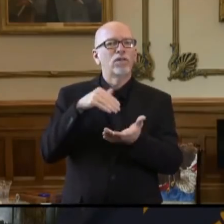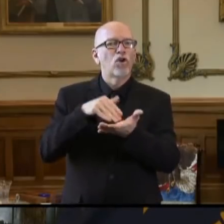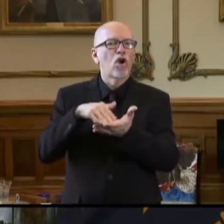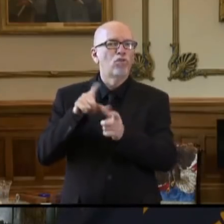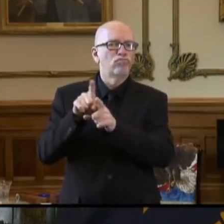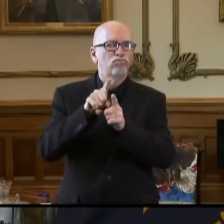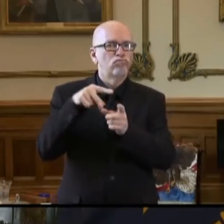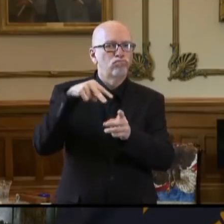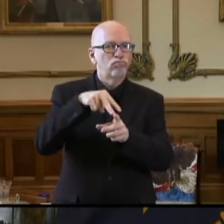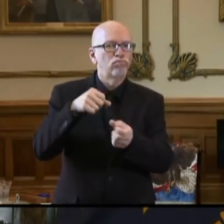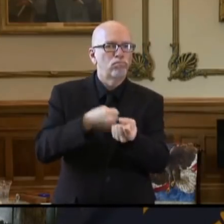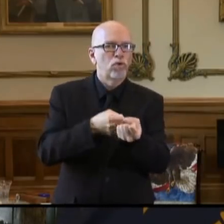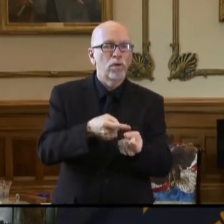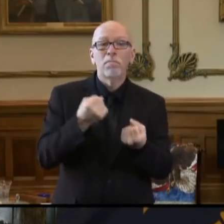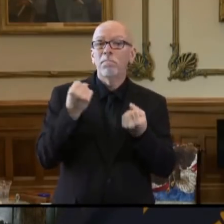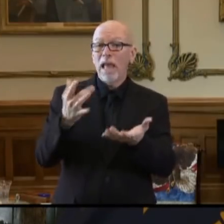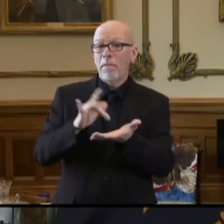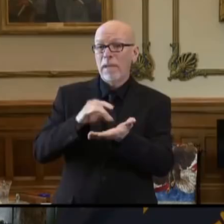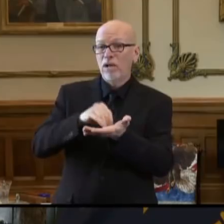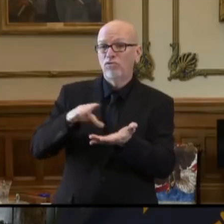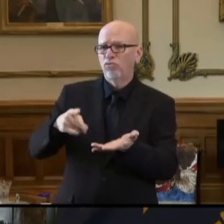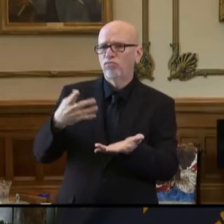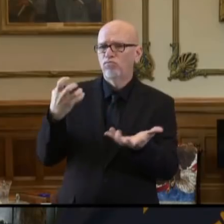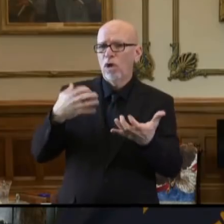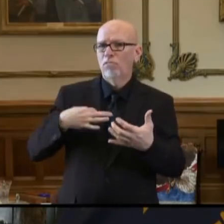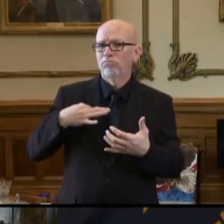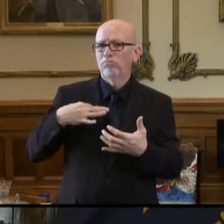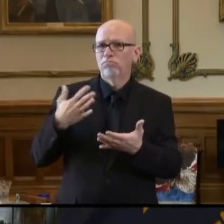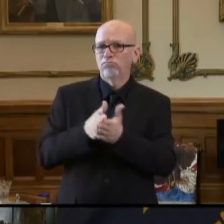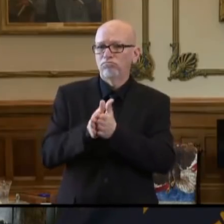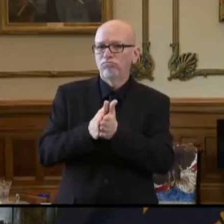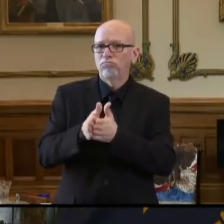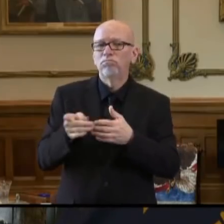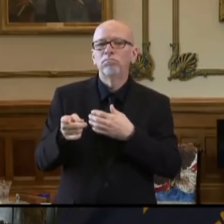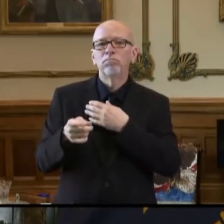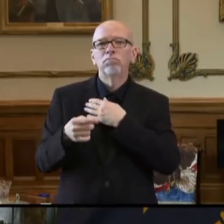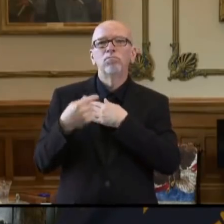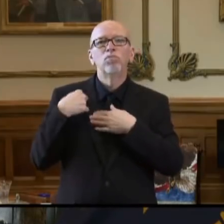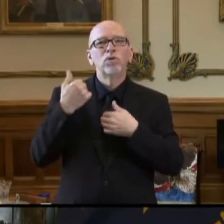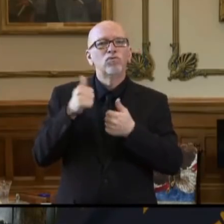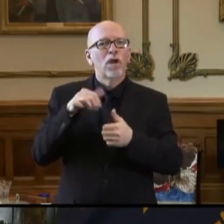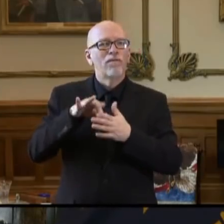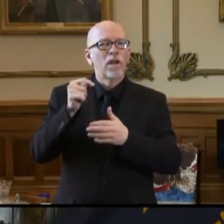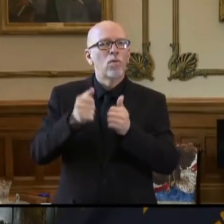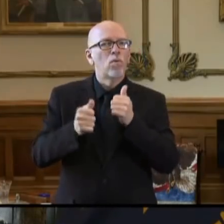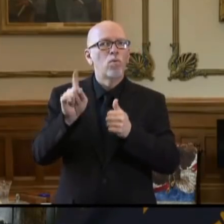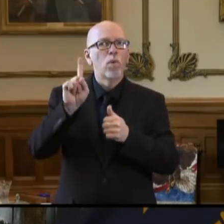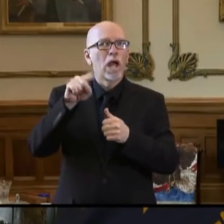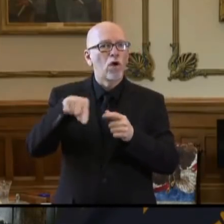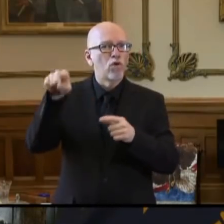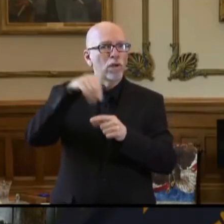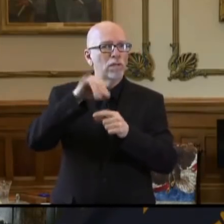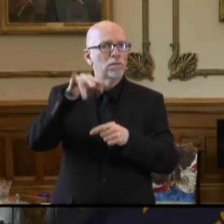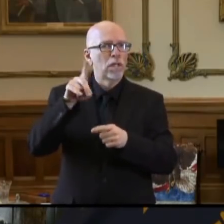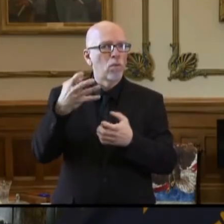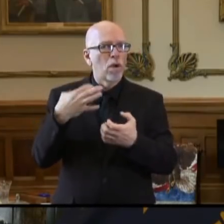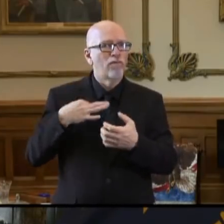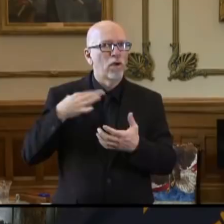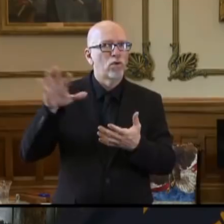ARE ONLY LACKING THEIR RESIDENCY AND WOULD NEED TO HAVE SUPPORT FROM OTHER PHYSICIANS FOR GUIDANCE. THERE ARE A LOT OF MEDICAL STUDENTS